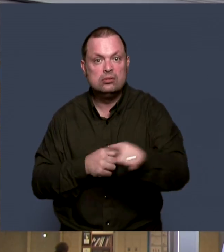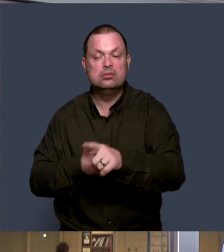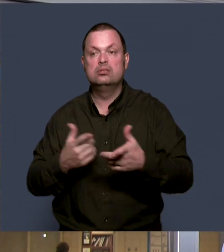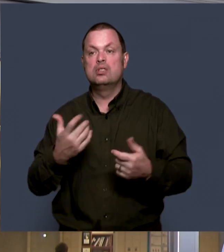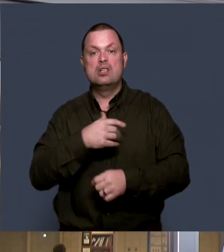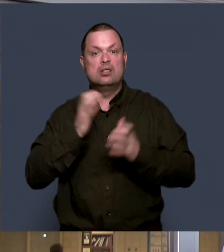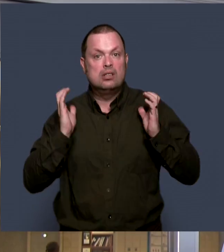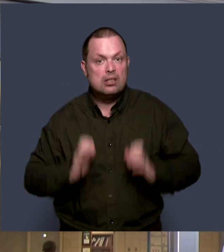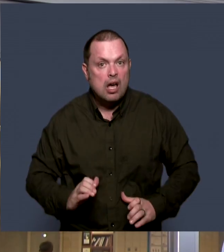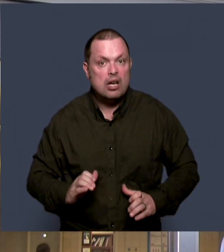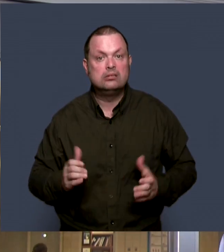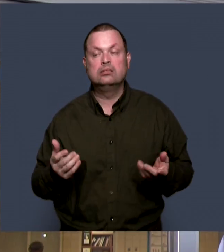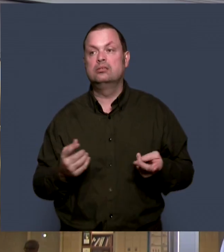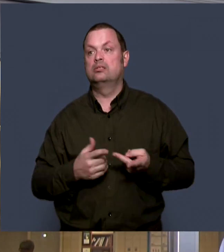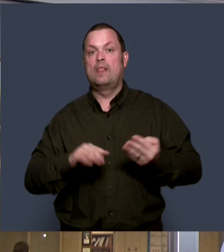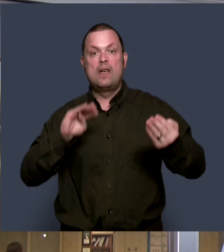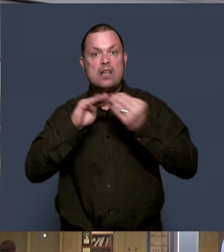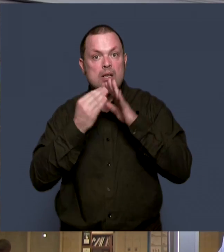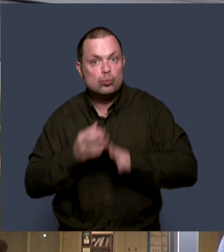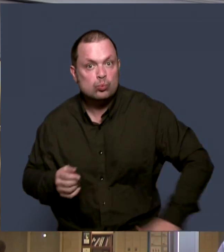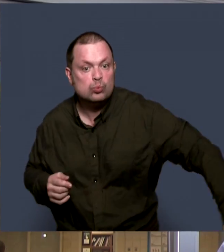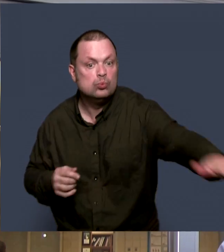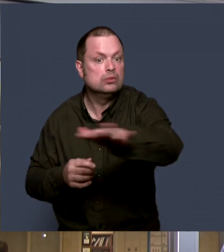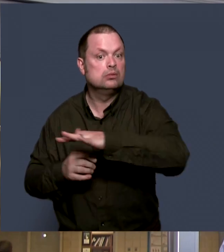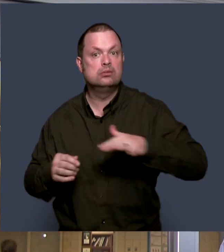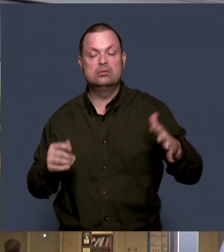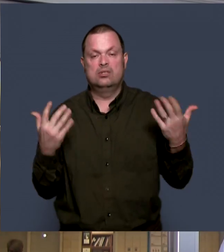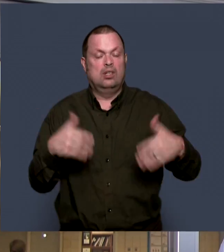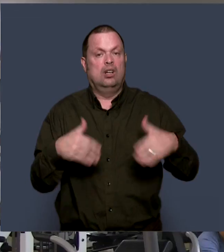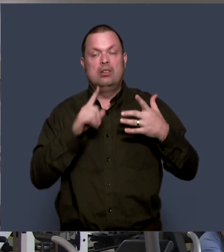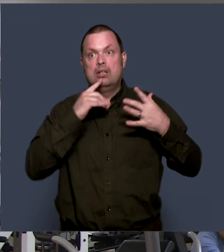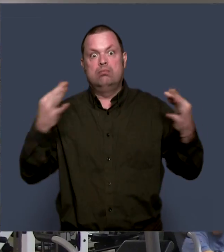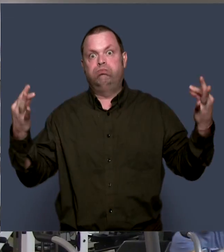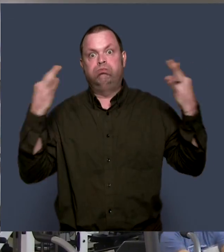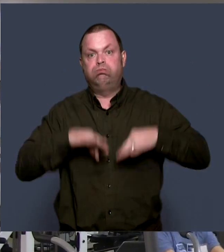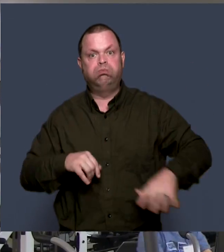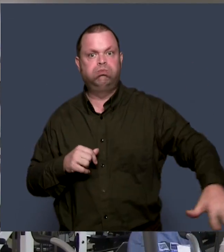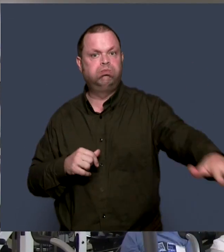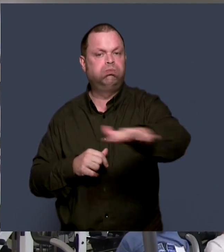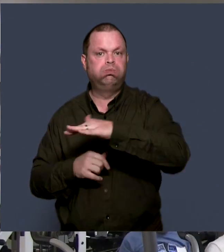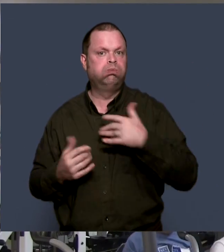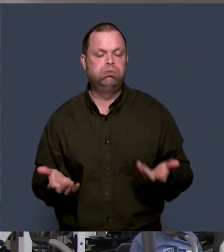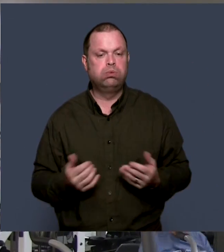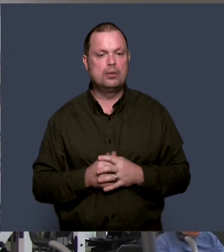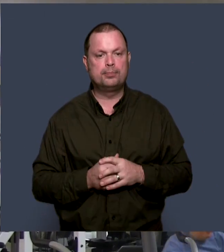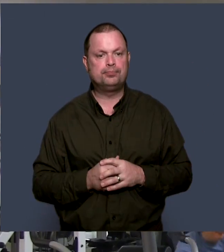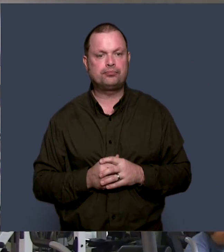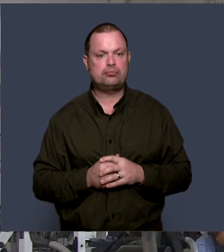to individual patients, clients, and the community in general. [Chantale] For people who have chronic disease